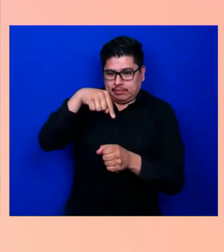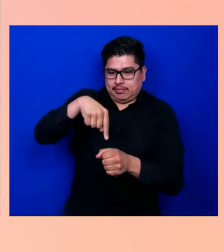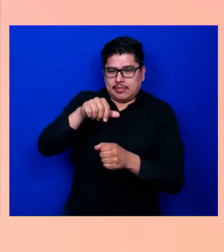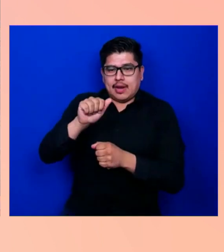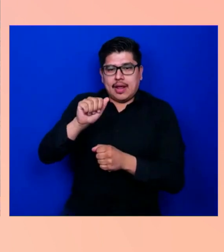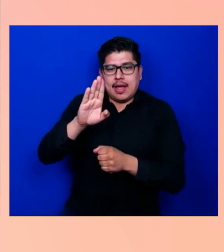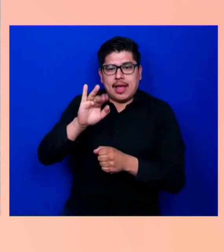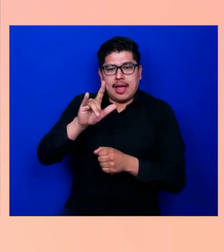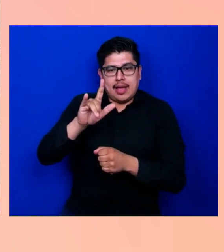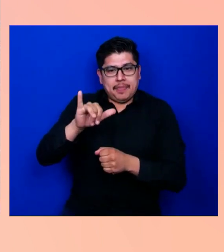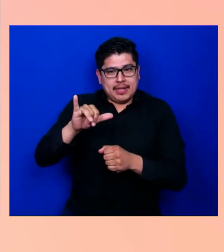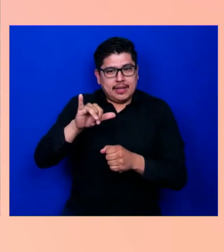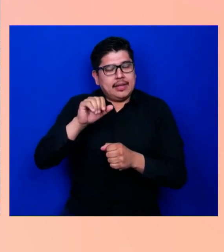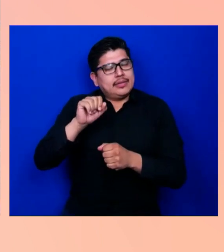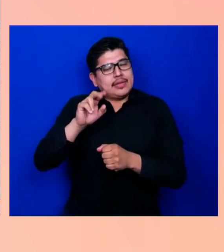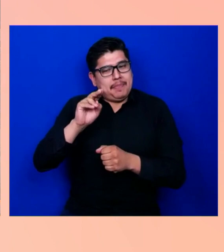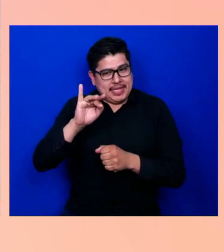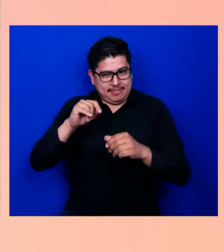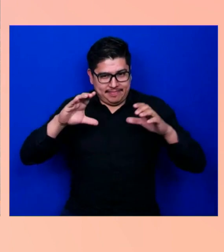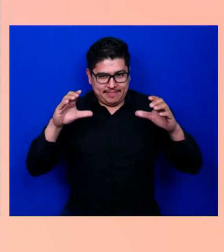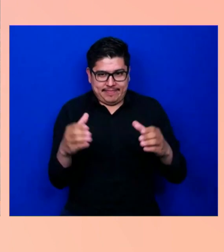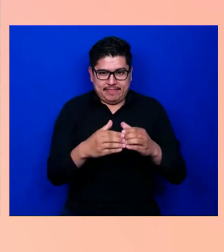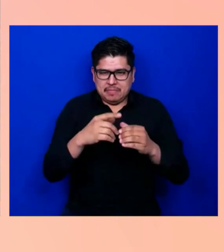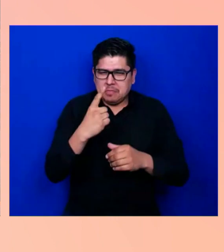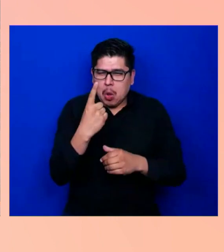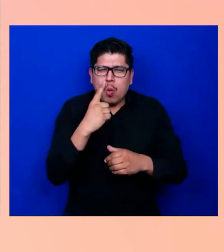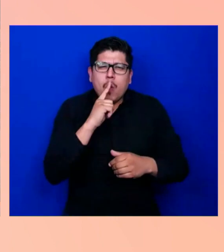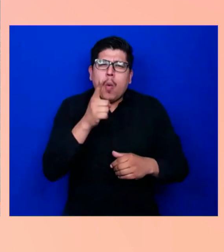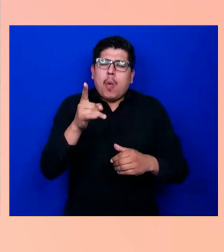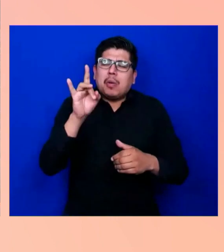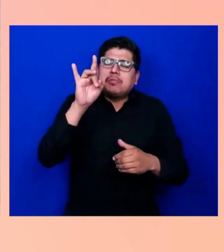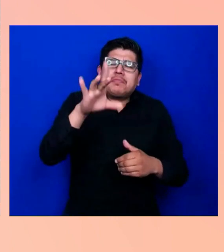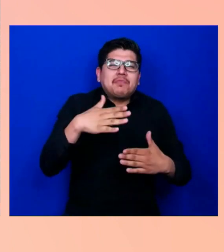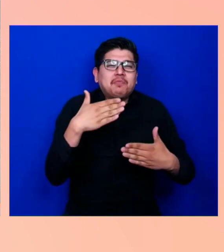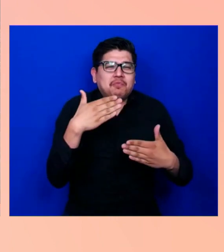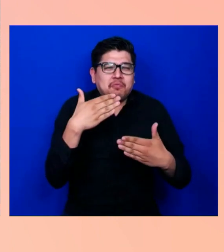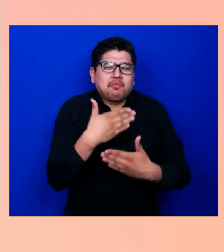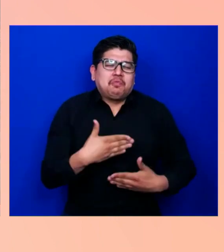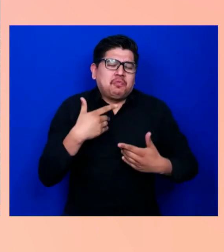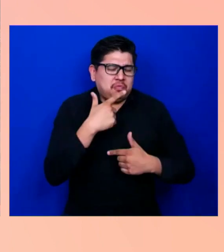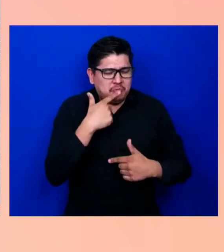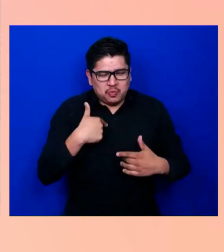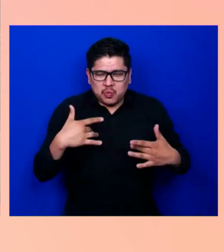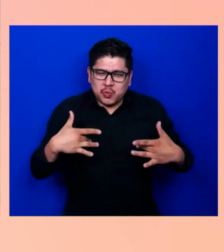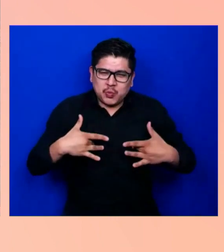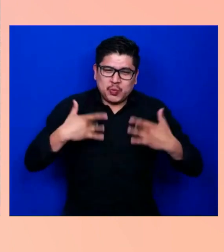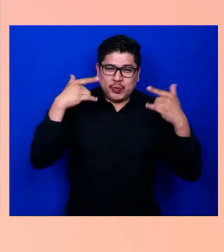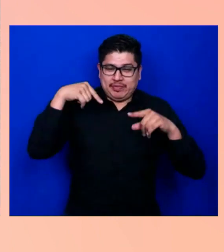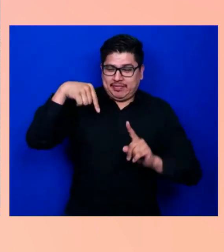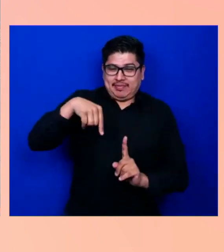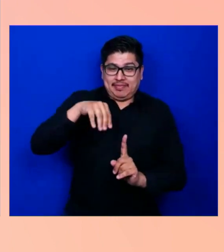I hope you're inspired to get out there and leverage our amazing Microsoft tools and start building something incredible.